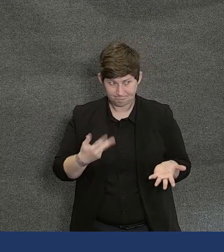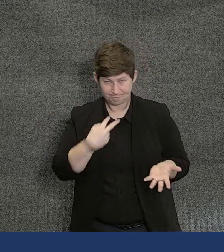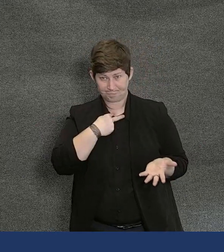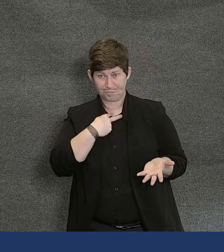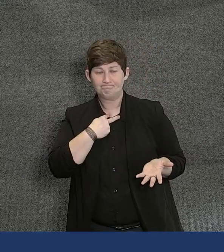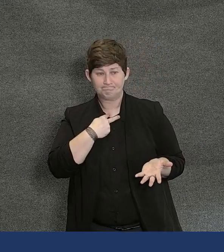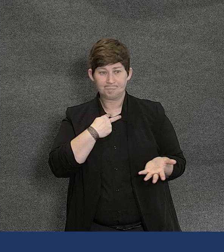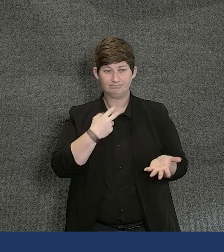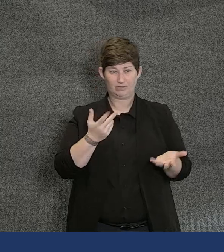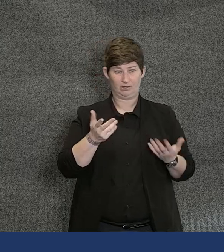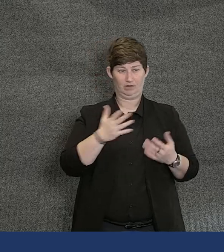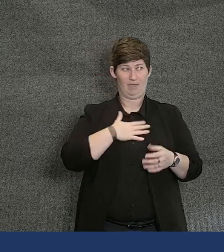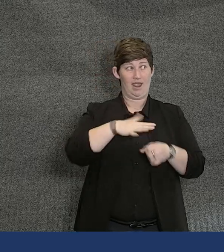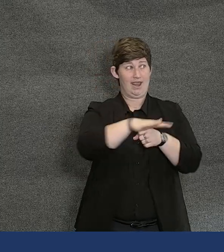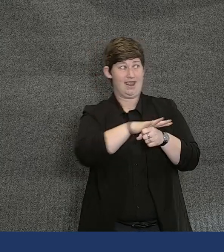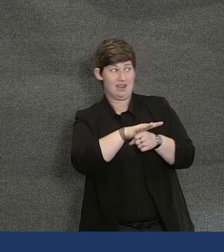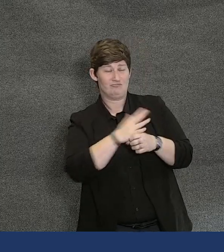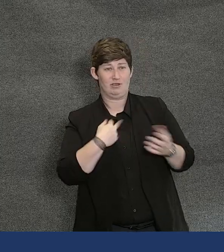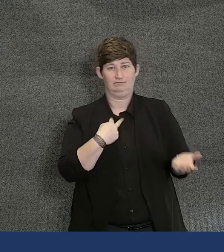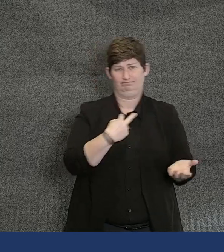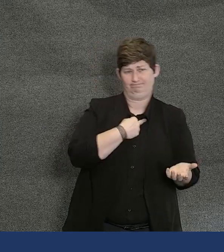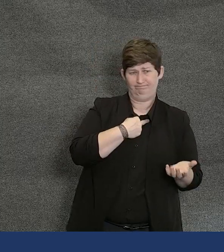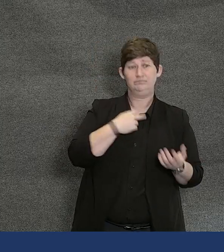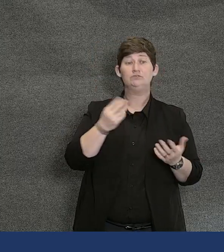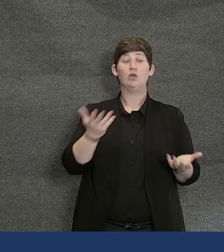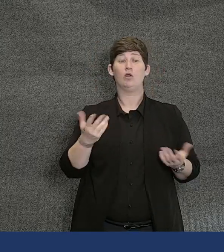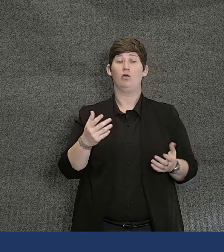So this happened when I was still in college.